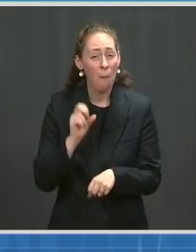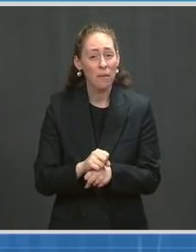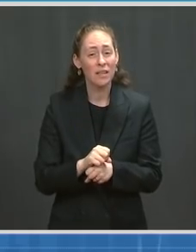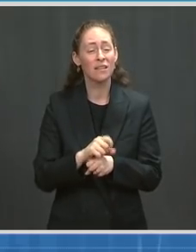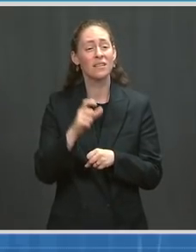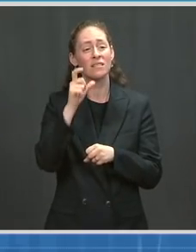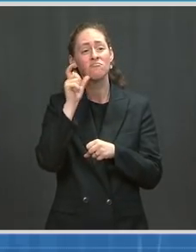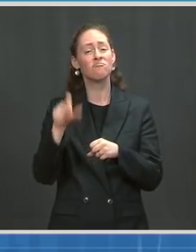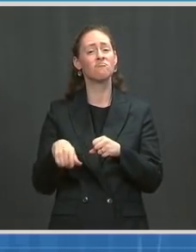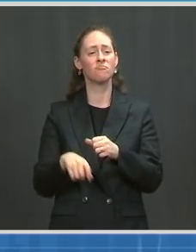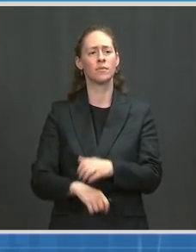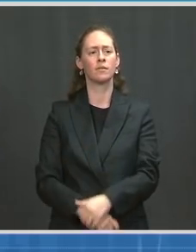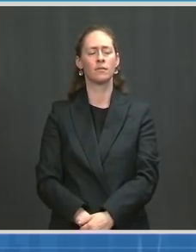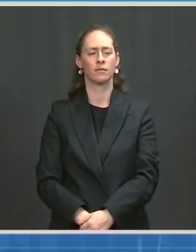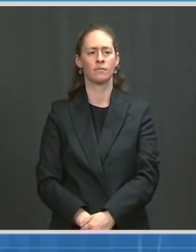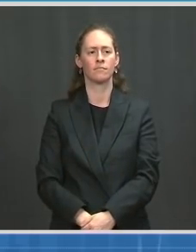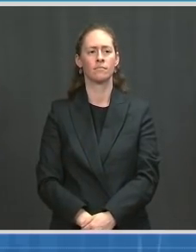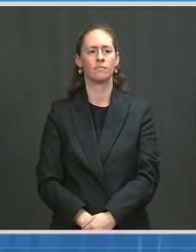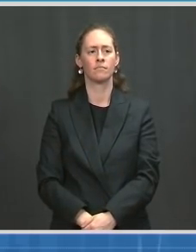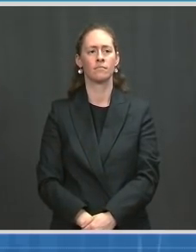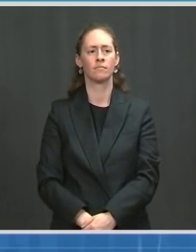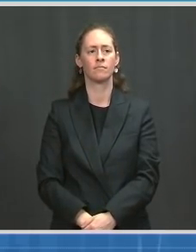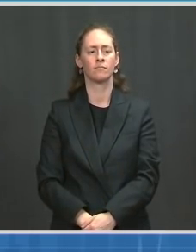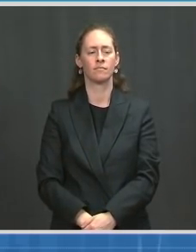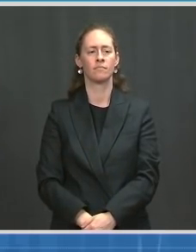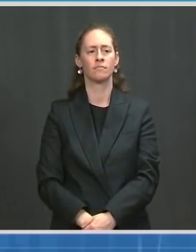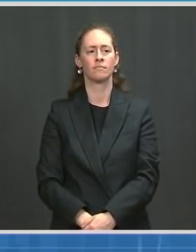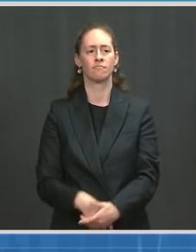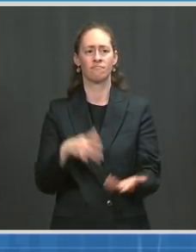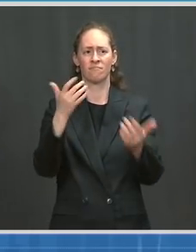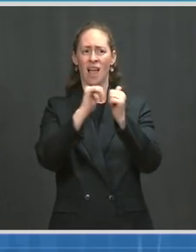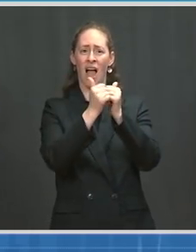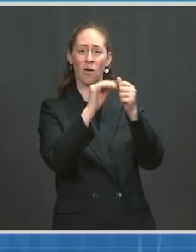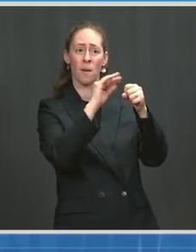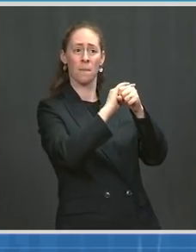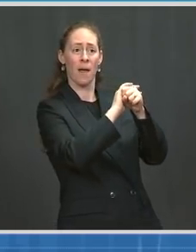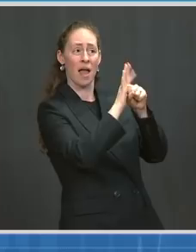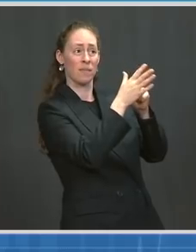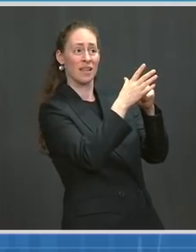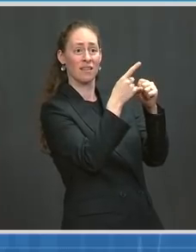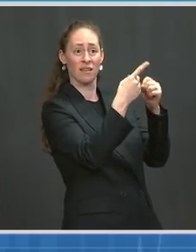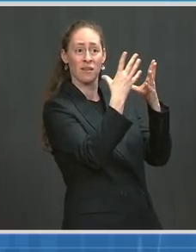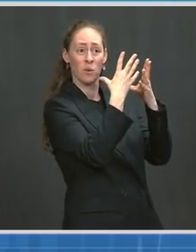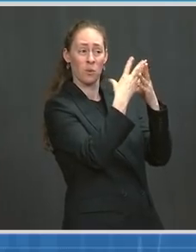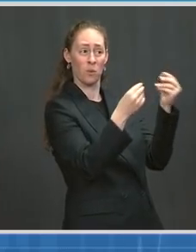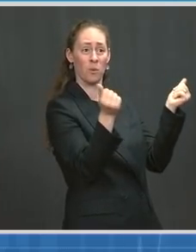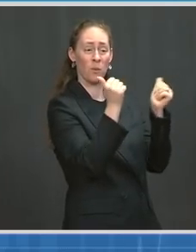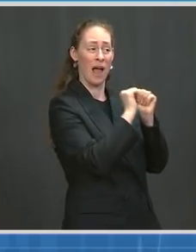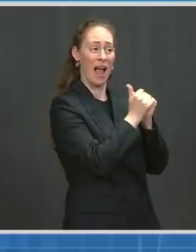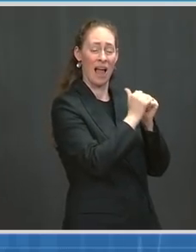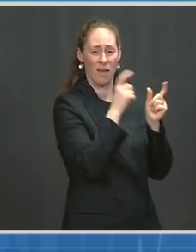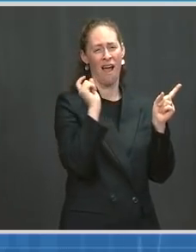remains our single-best pathway out of the COVID-19 pandemic. Thank you so much, and I'll turn it back to Andy.